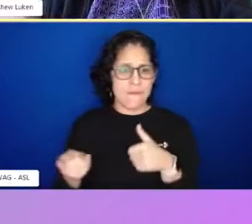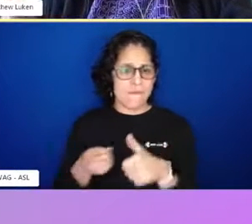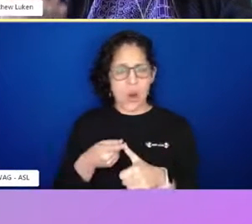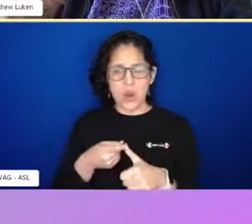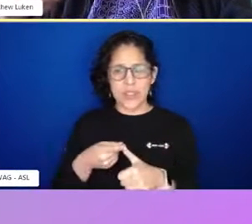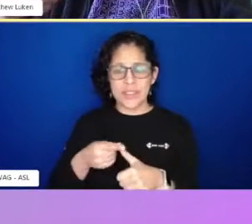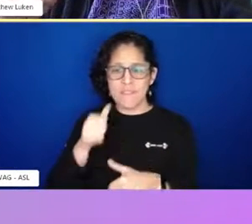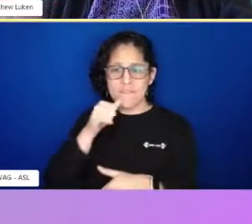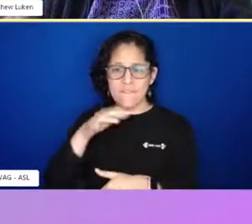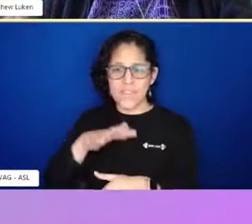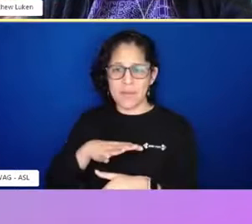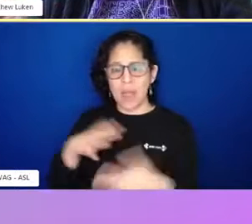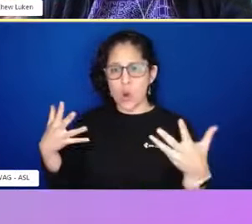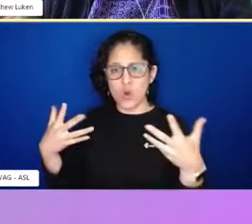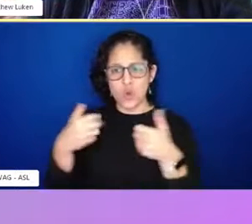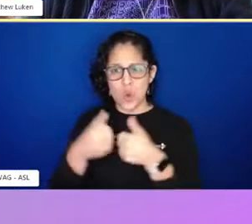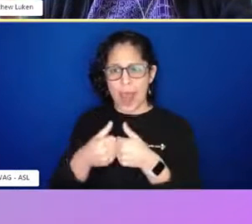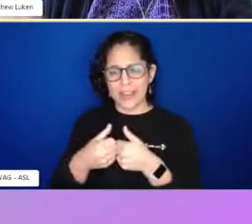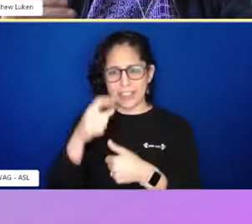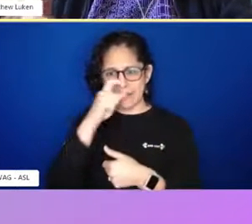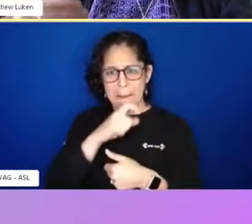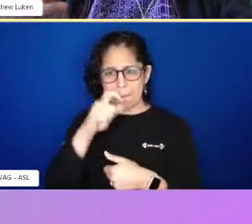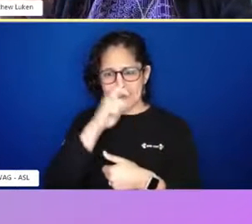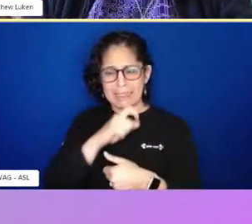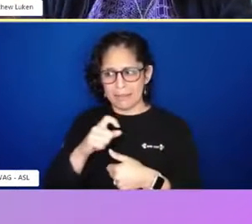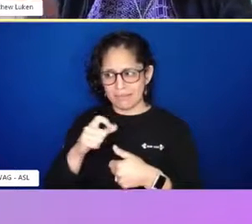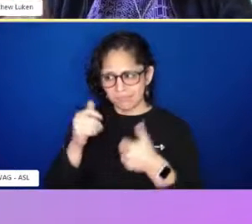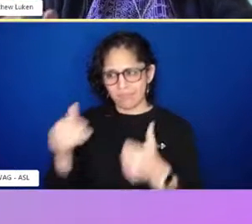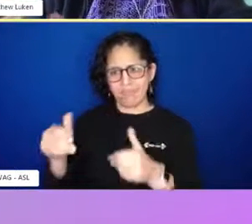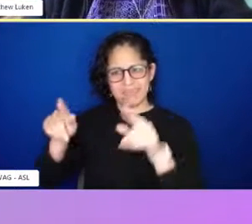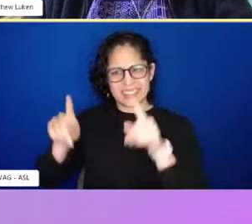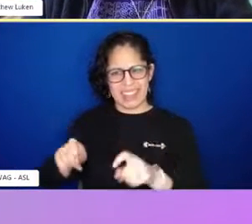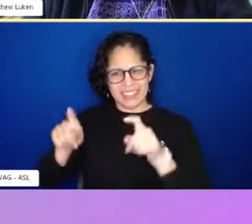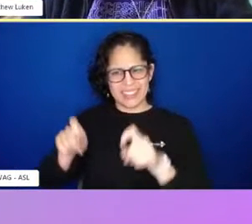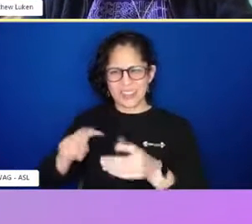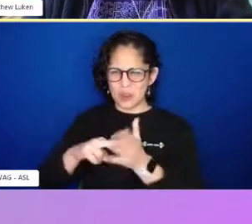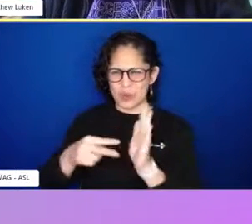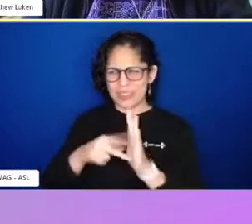transportations use its first female crash test dummy. So